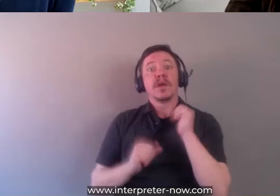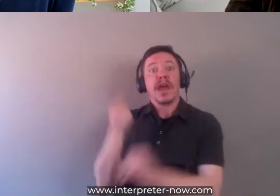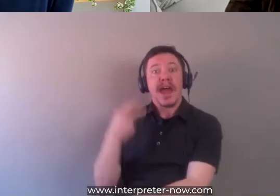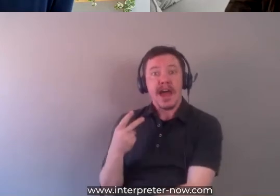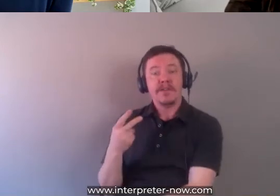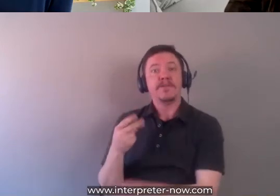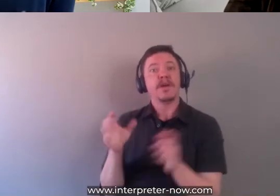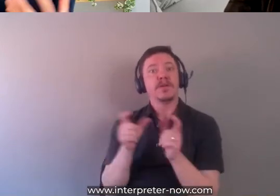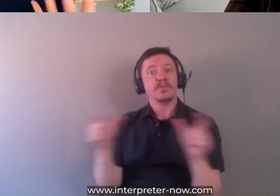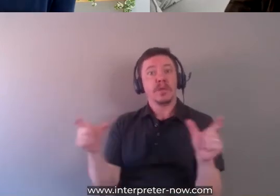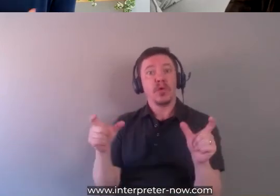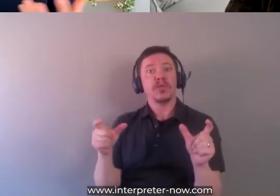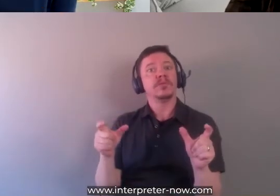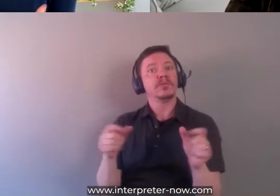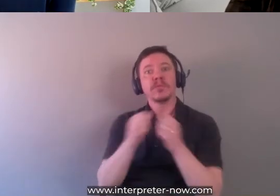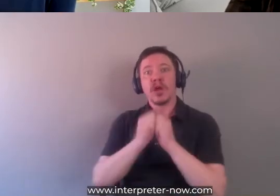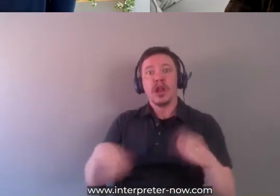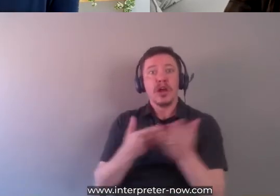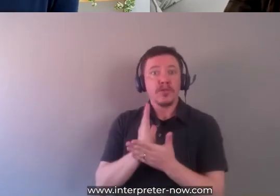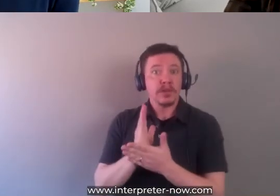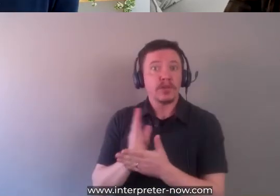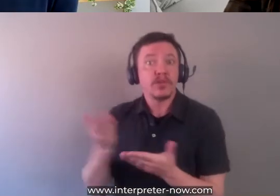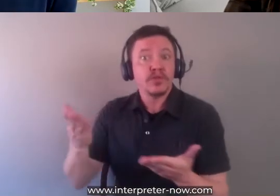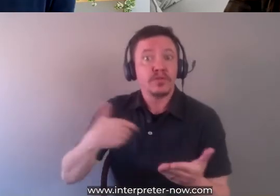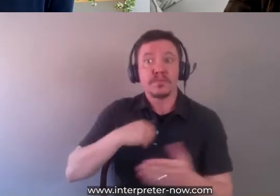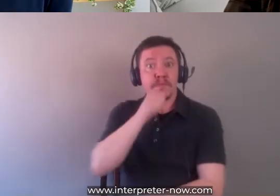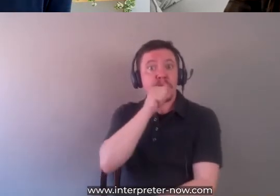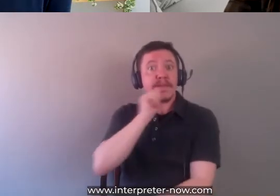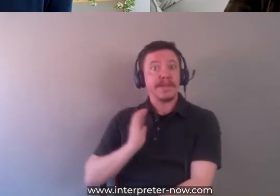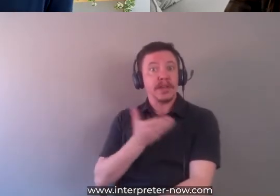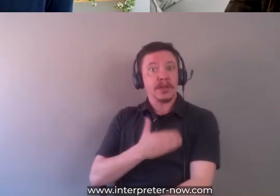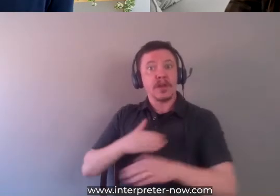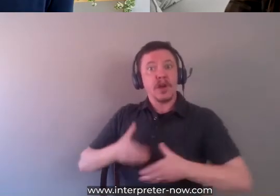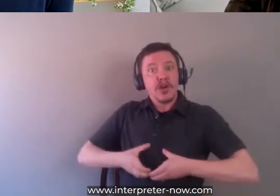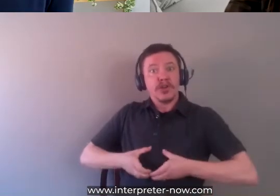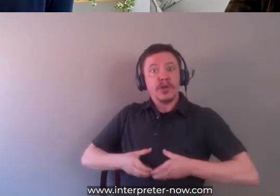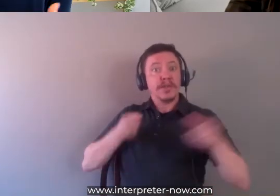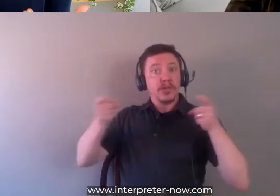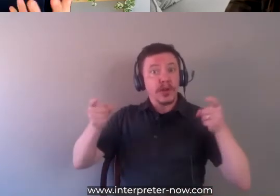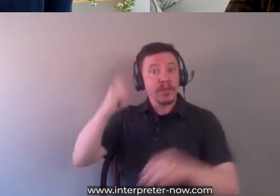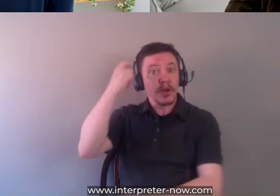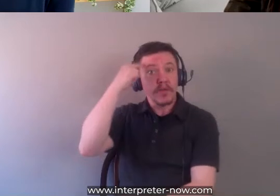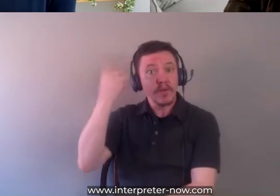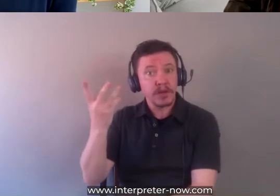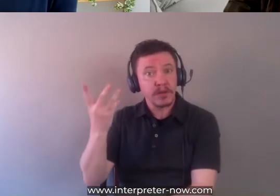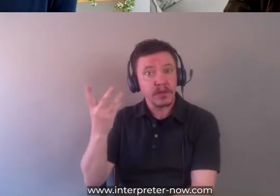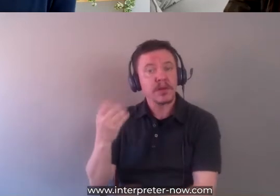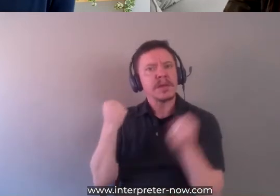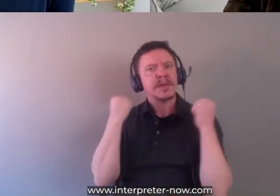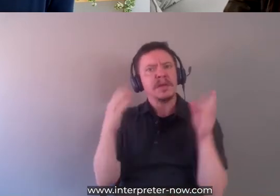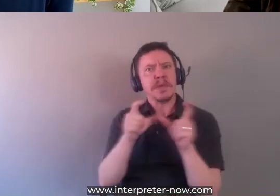to privacy and our uteruses are now governed by our governments. Many are worried that